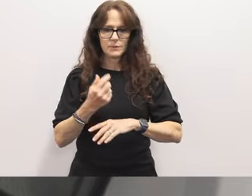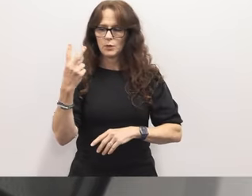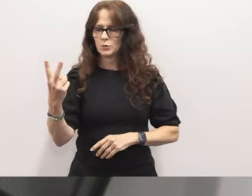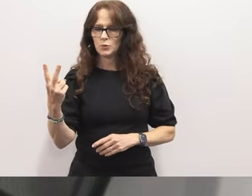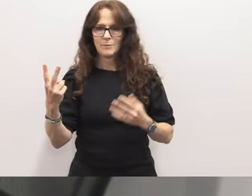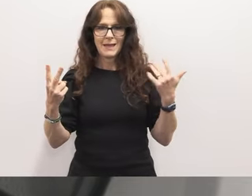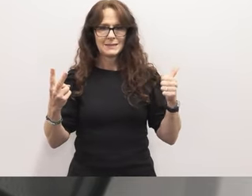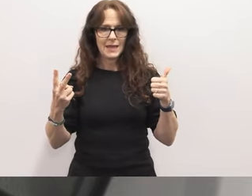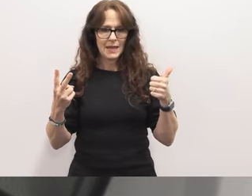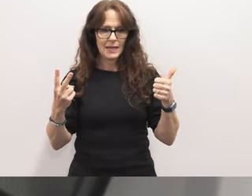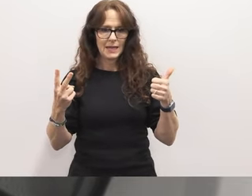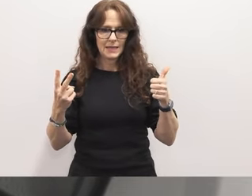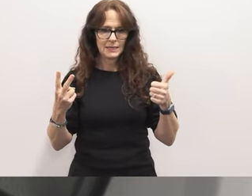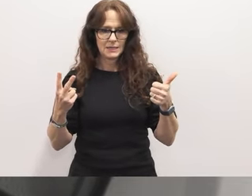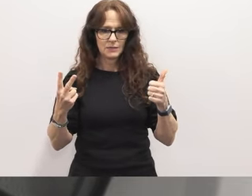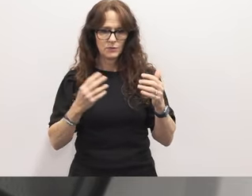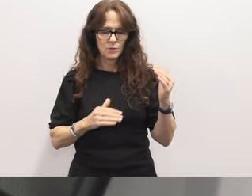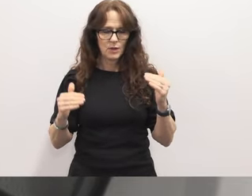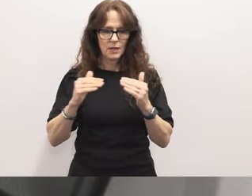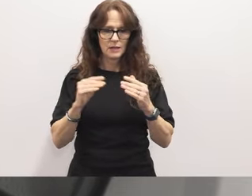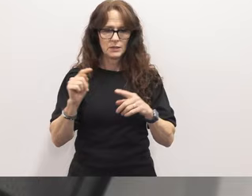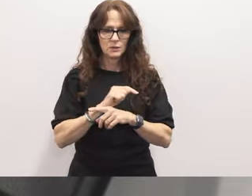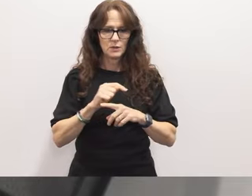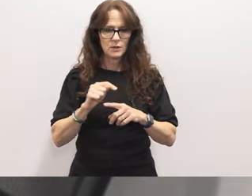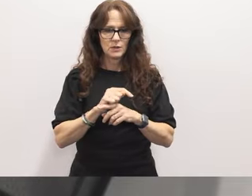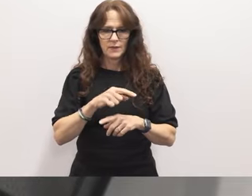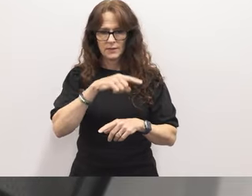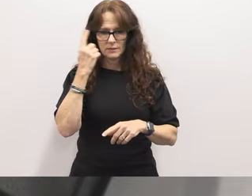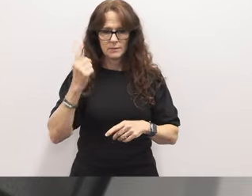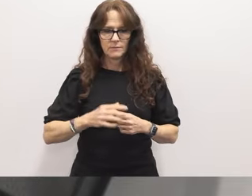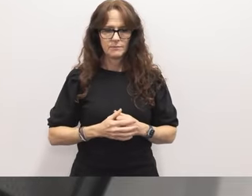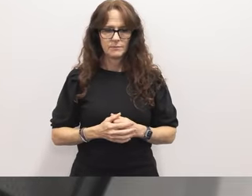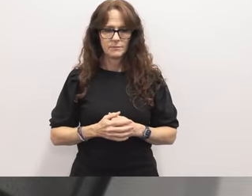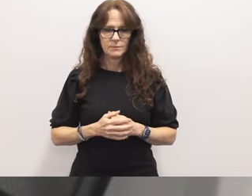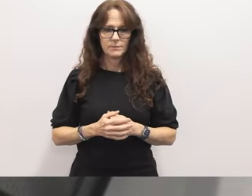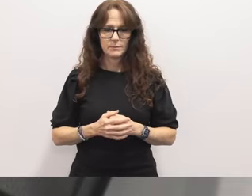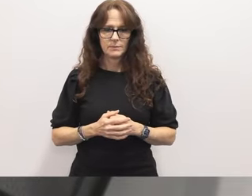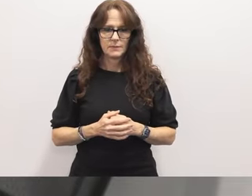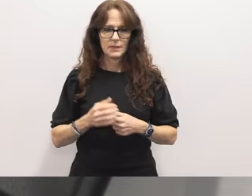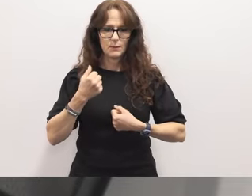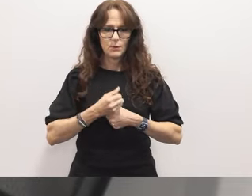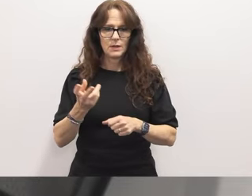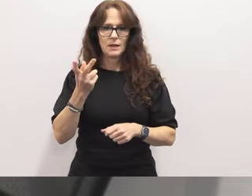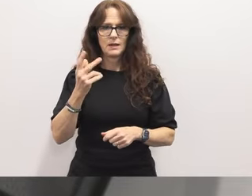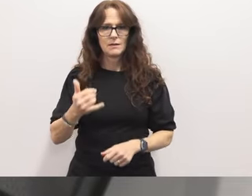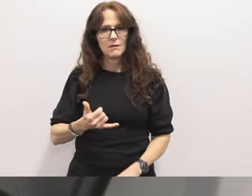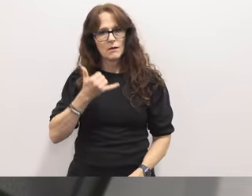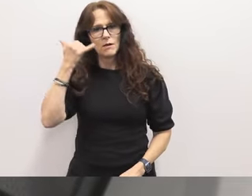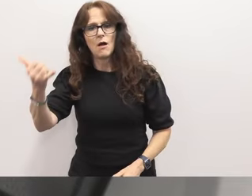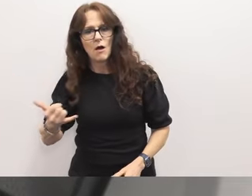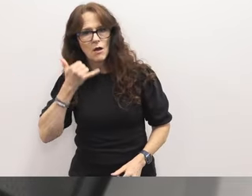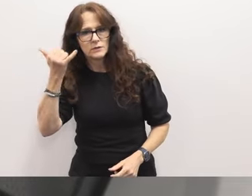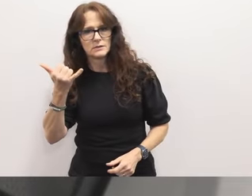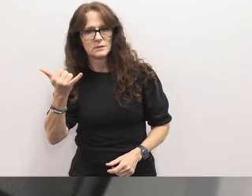that we also learned through the equity training that summer. We made personal phone calls to our families that year,